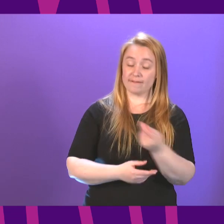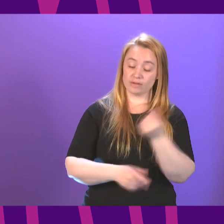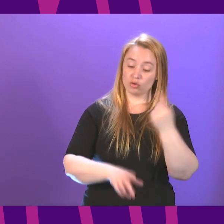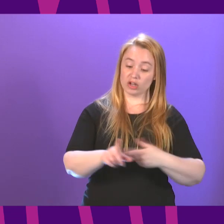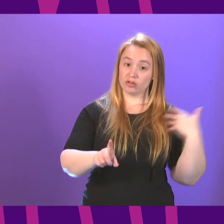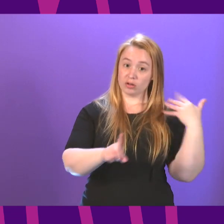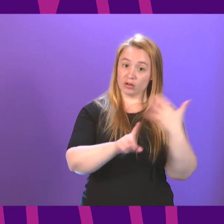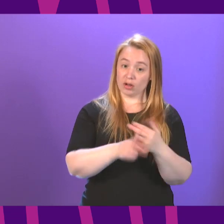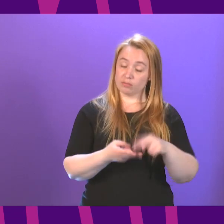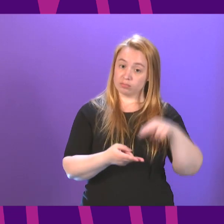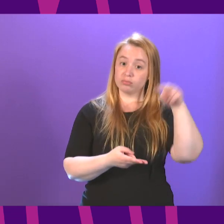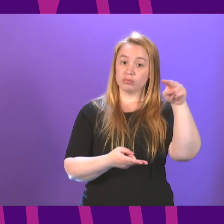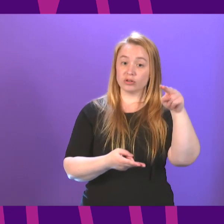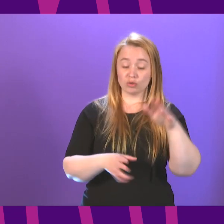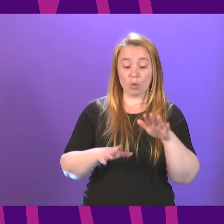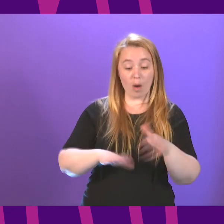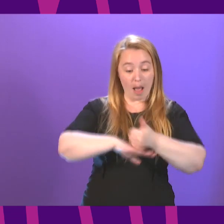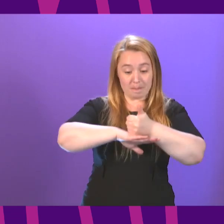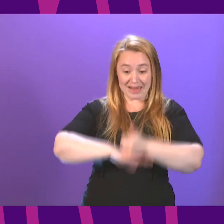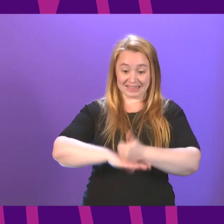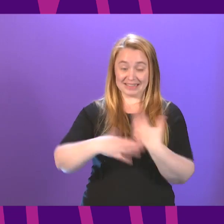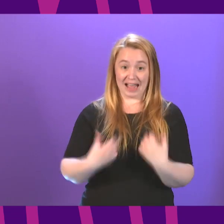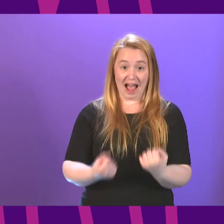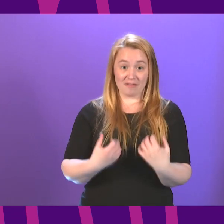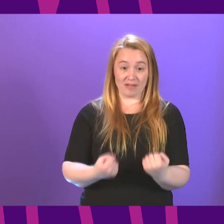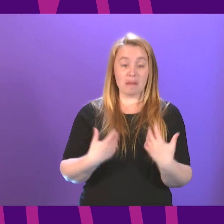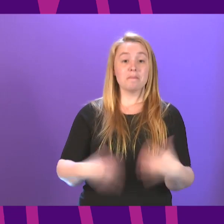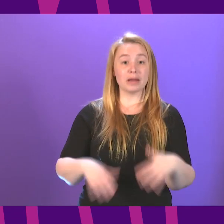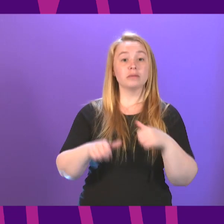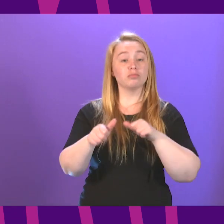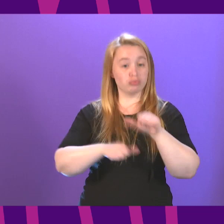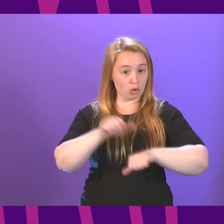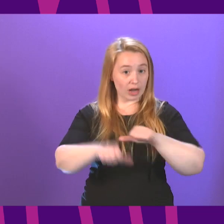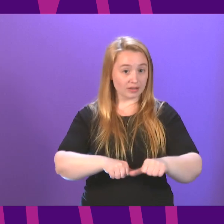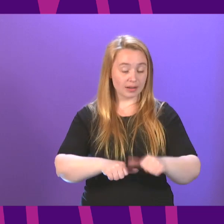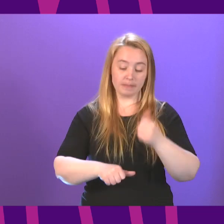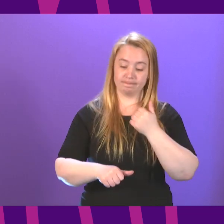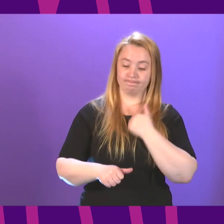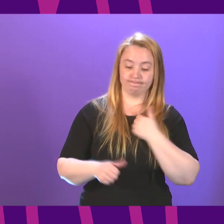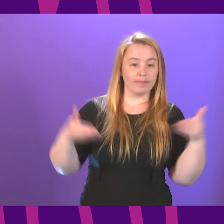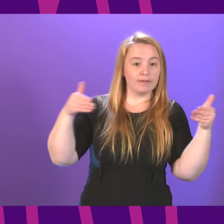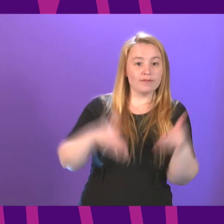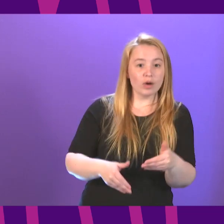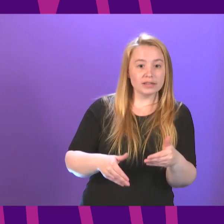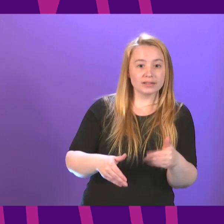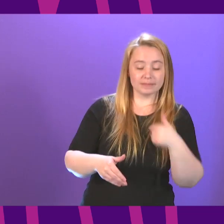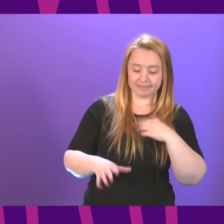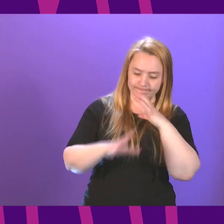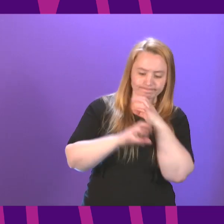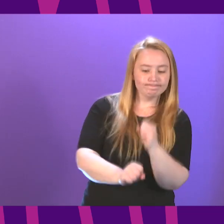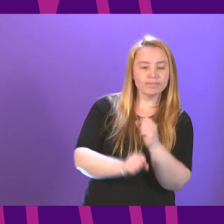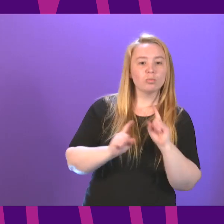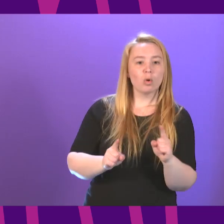The building blocks are in place, and progress has been made. If the people of Scotland put